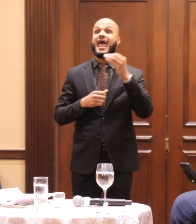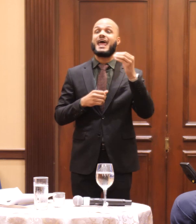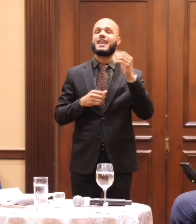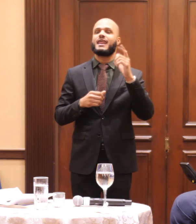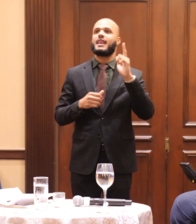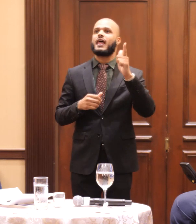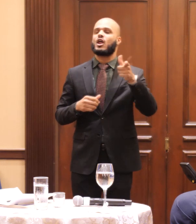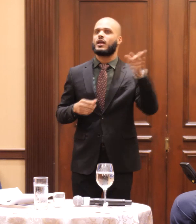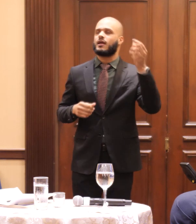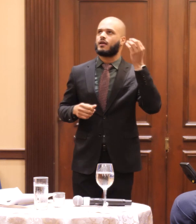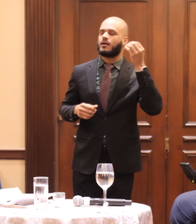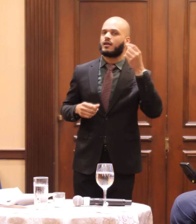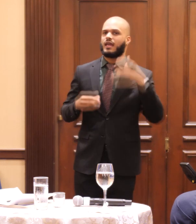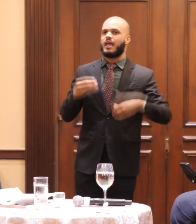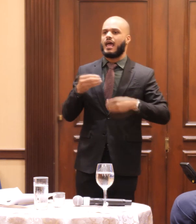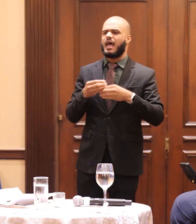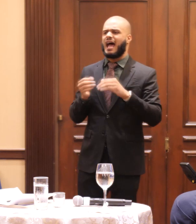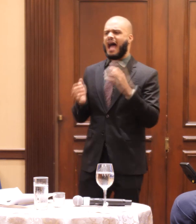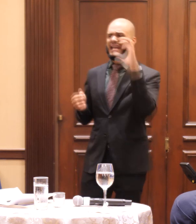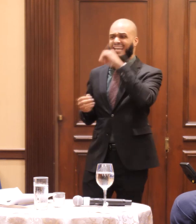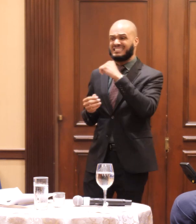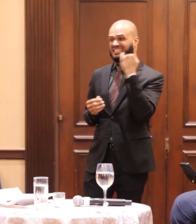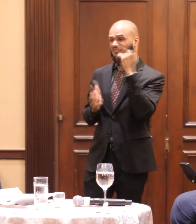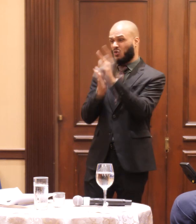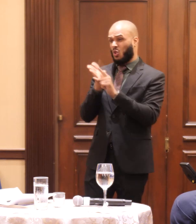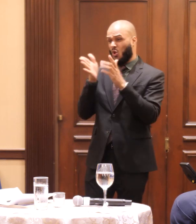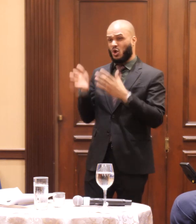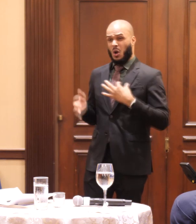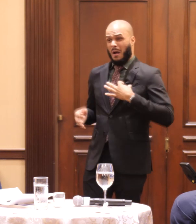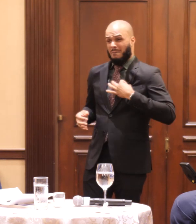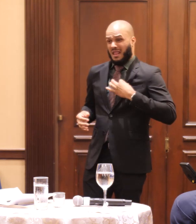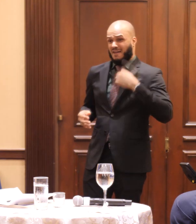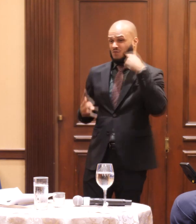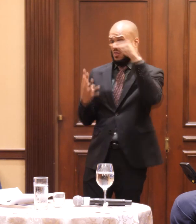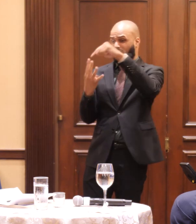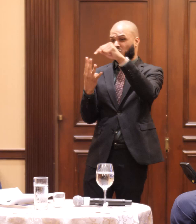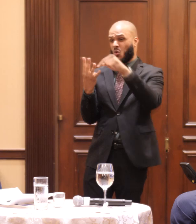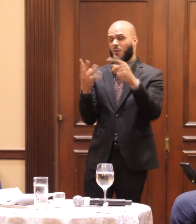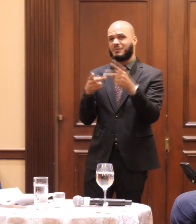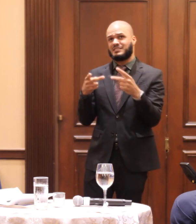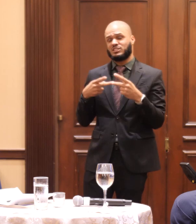I guess if some lawyer applied for one of those four positions I'd have to consider them